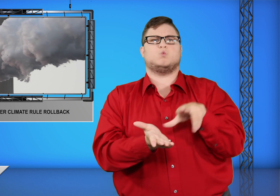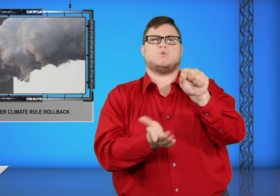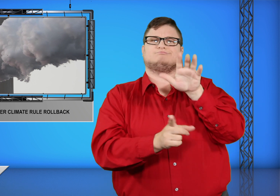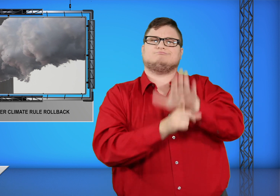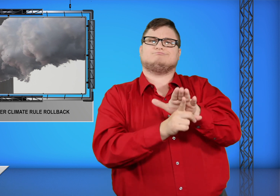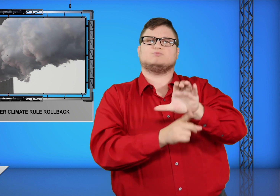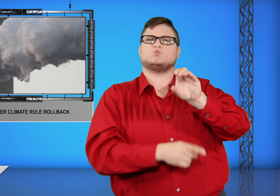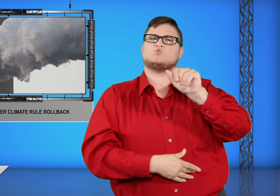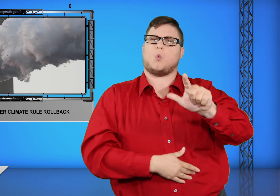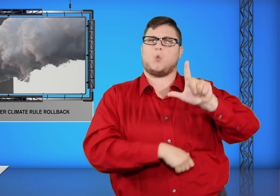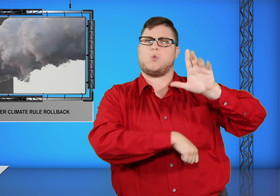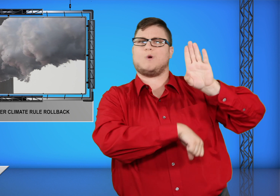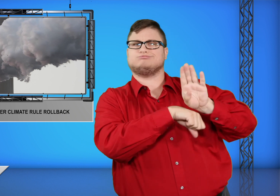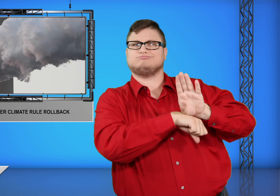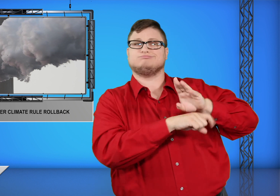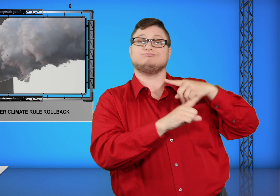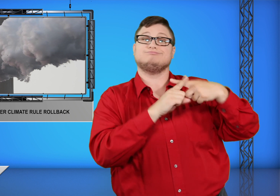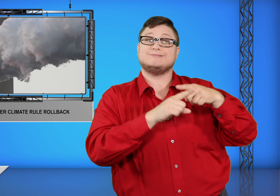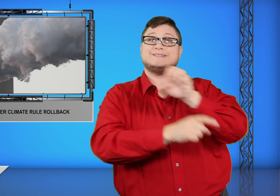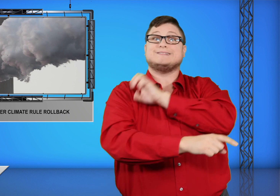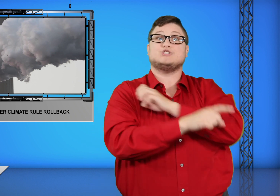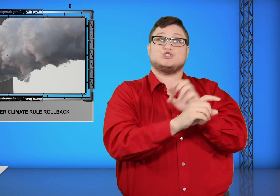the nation's coal industry.